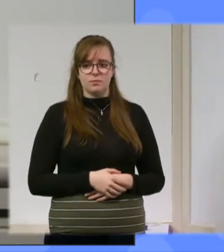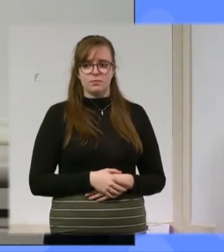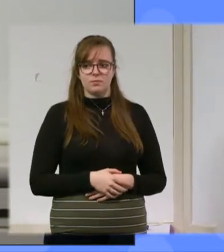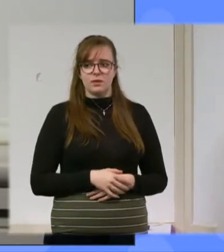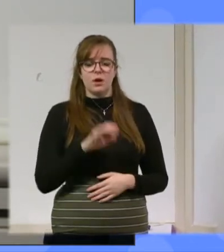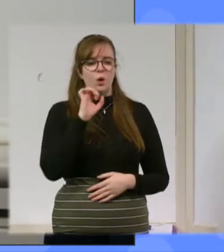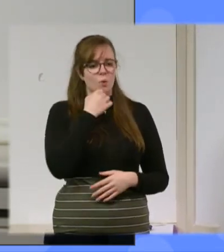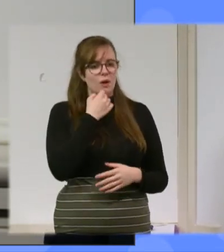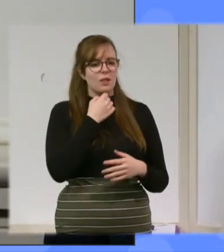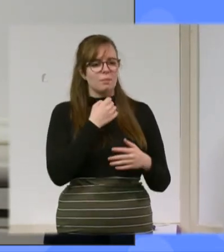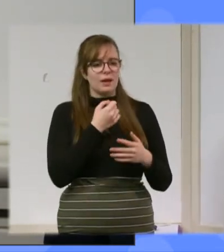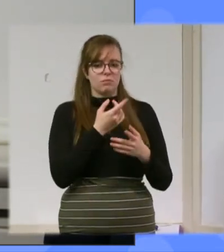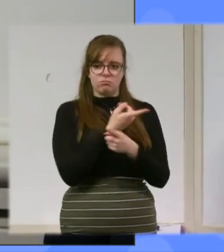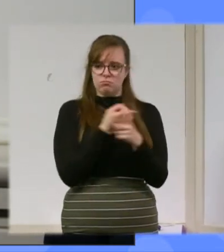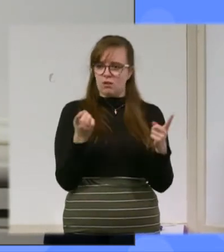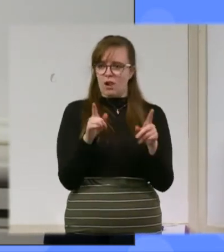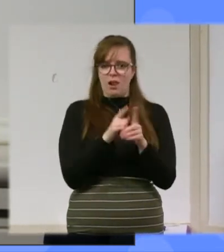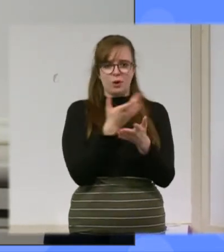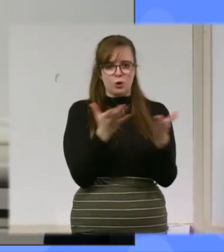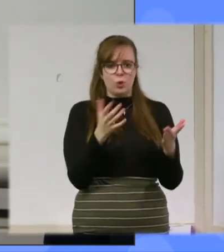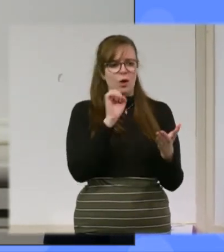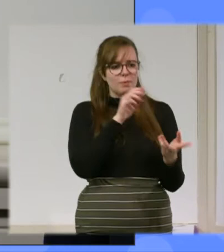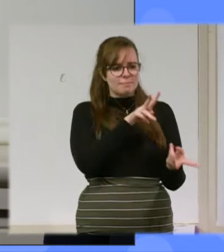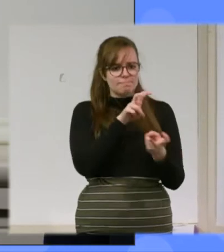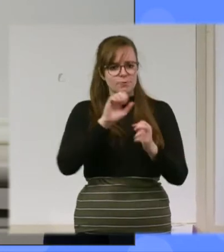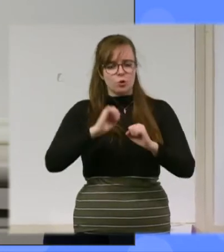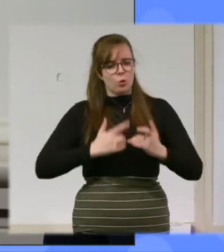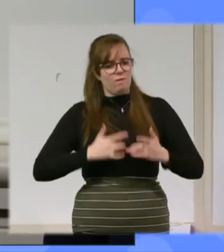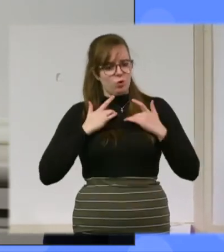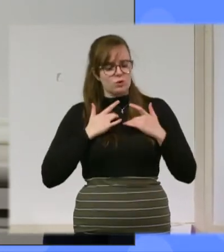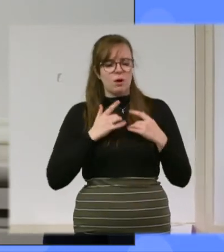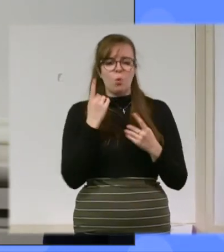you here in this room the one thing I would say as a priority priorities I I'm